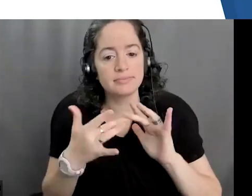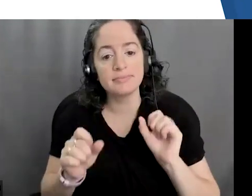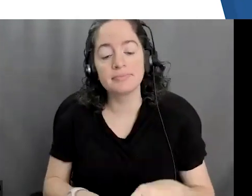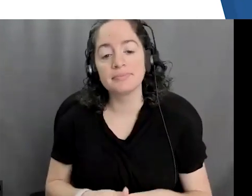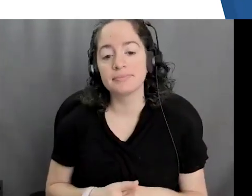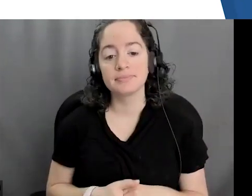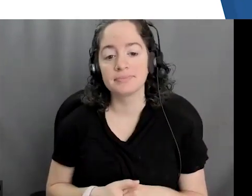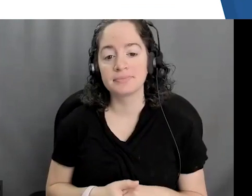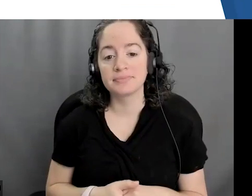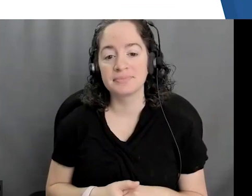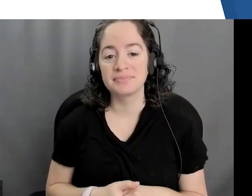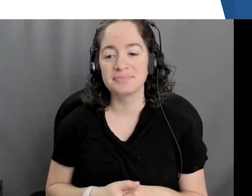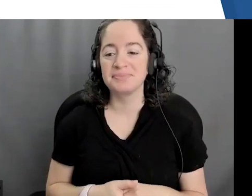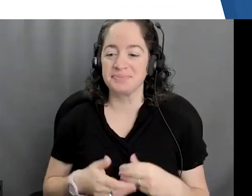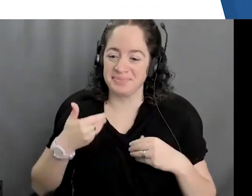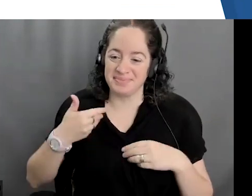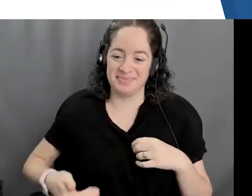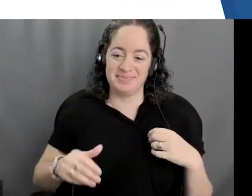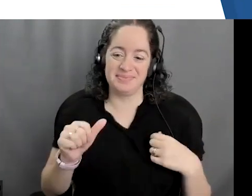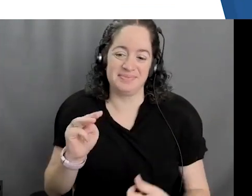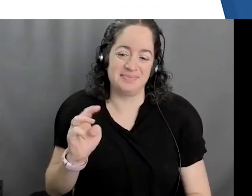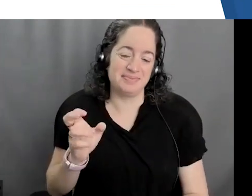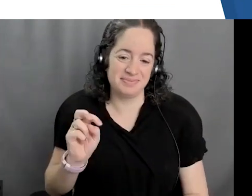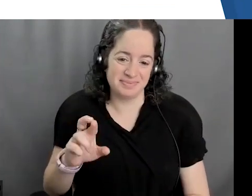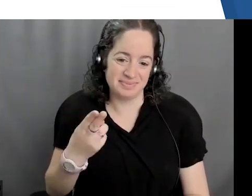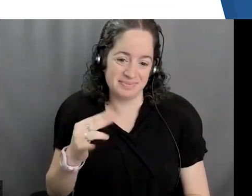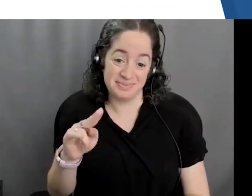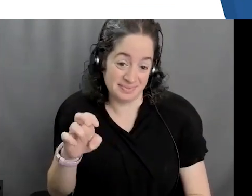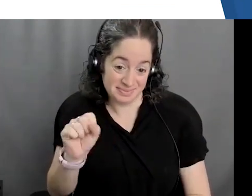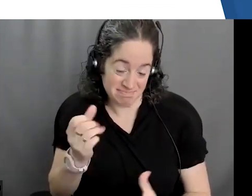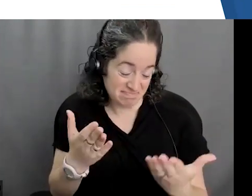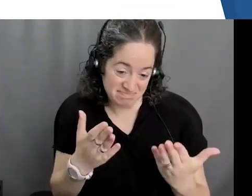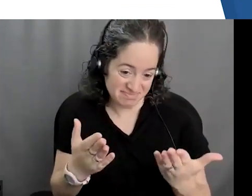I am Amber Hinds. If you haven't been before, I'm the CEO of a company called Equalize Digital.